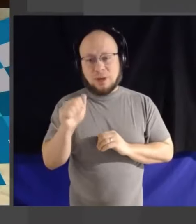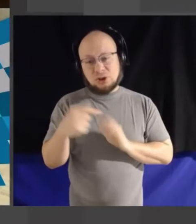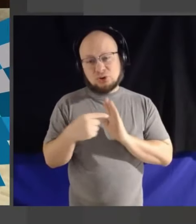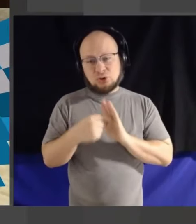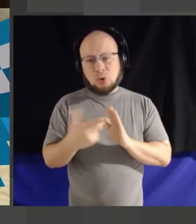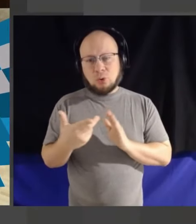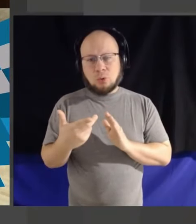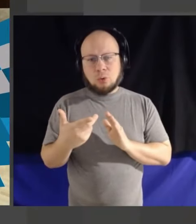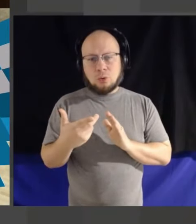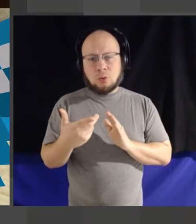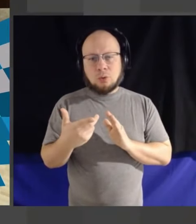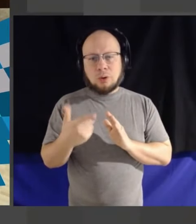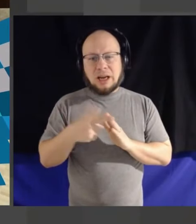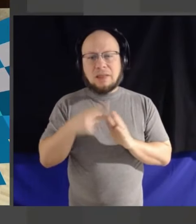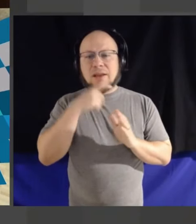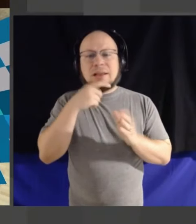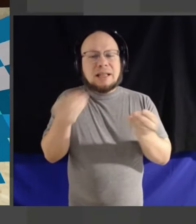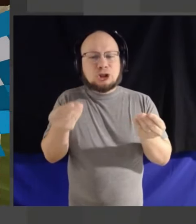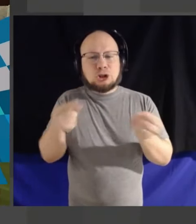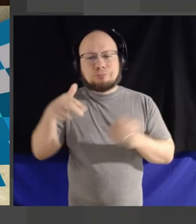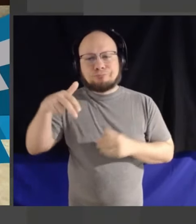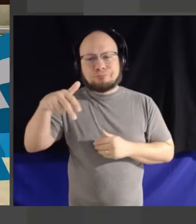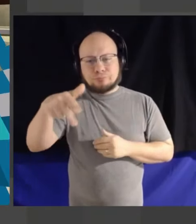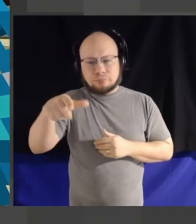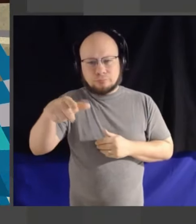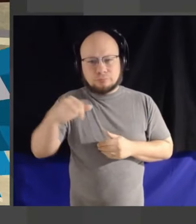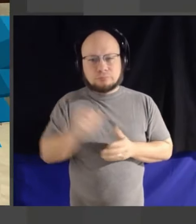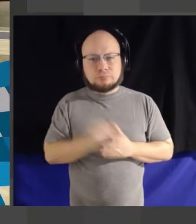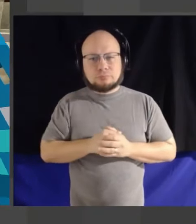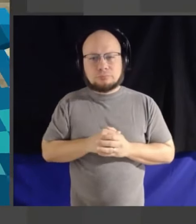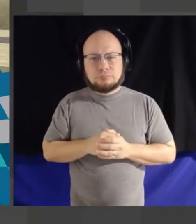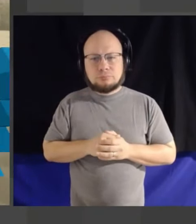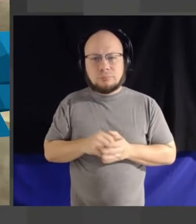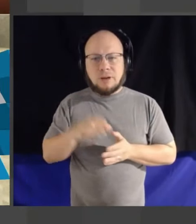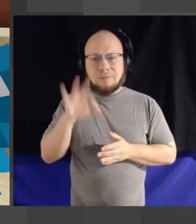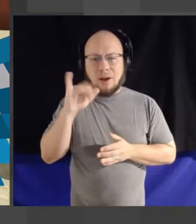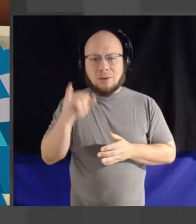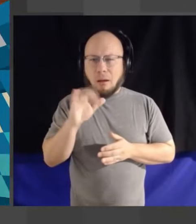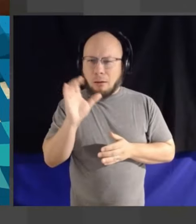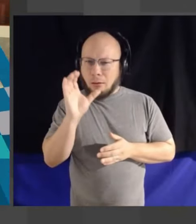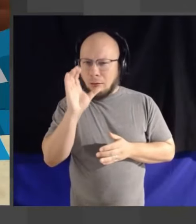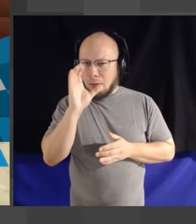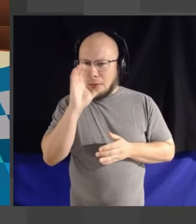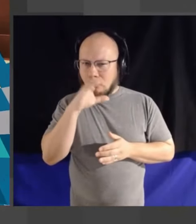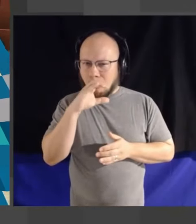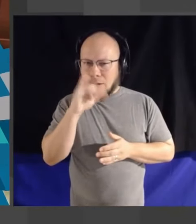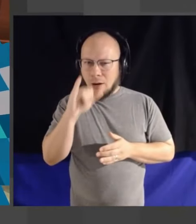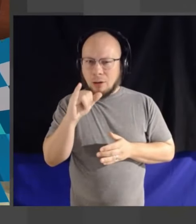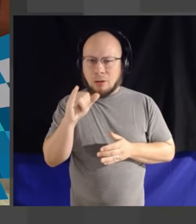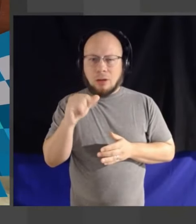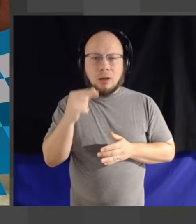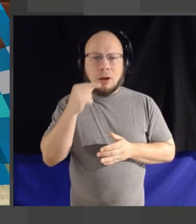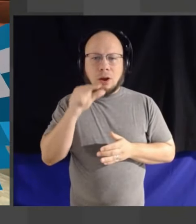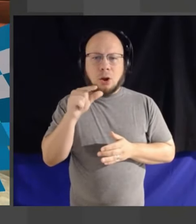LITTLE ADVENTURER WHERE WE CAN SHOW YOU WHERE WE WERE GOING